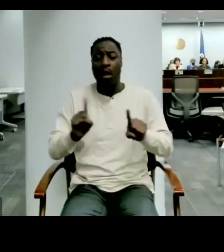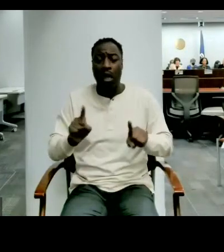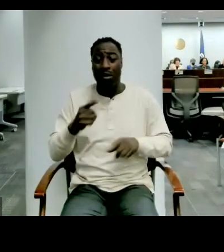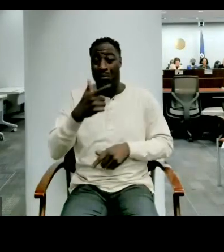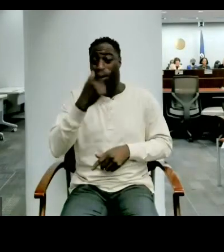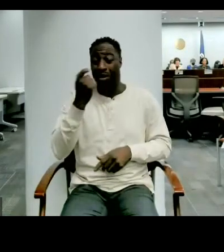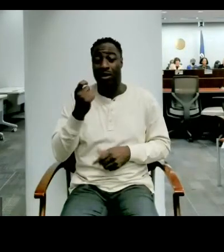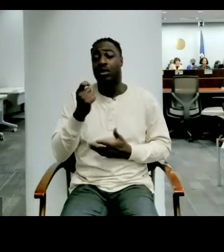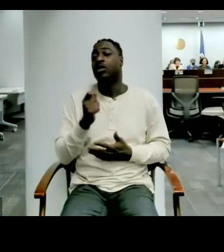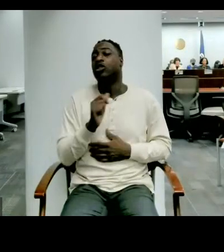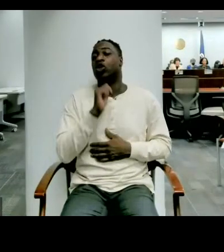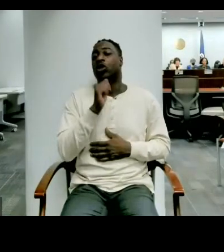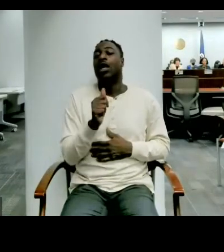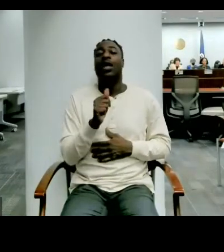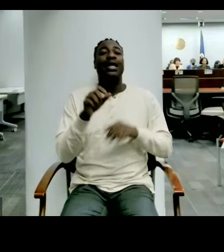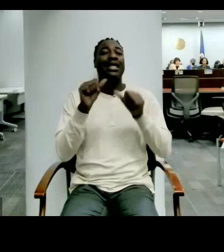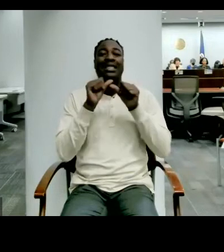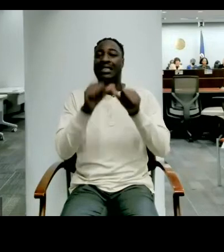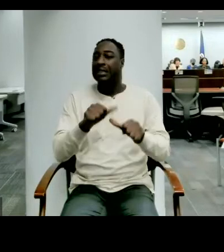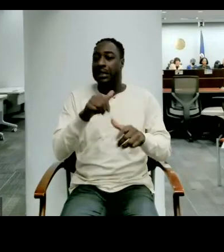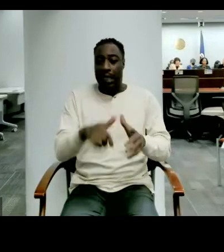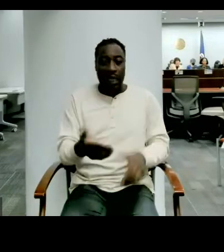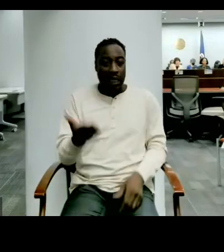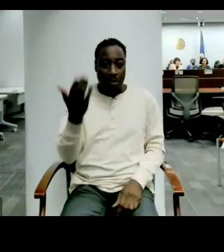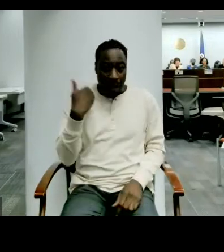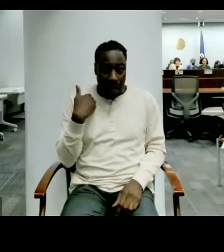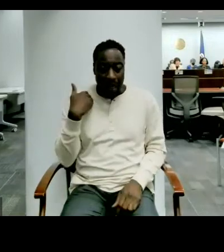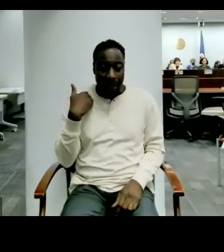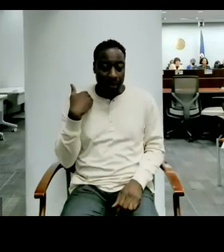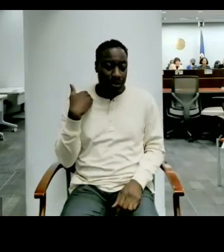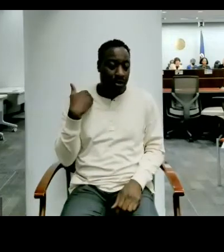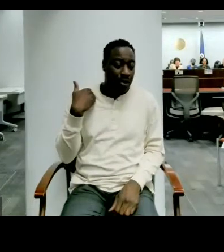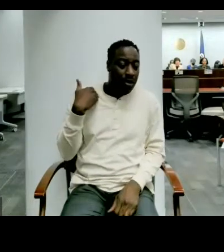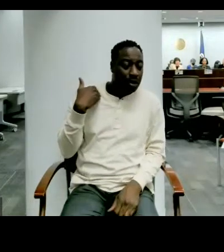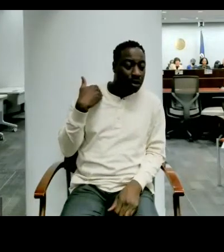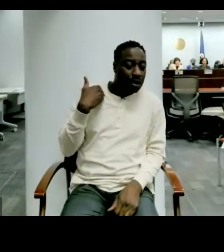haven't been perfectly consistent in the past, consistent in following their religious beliefs,